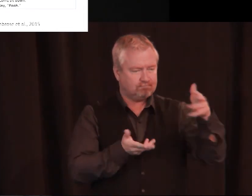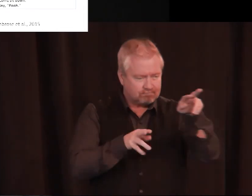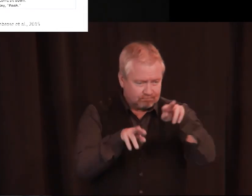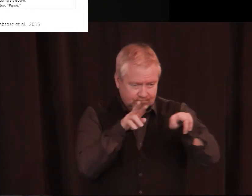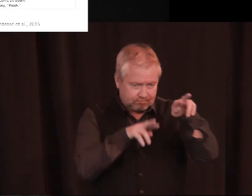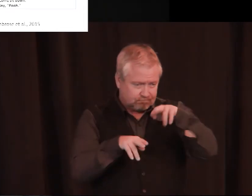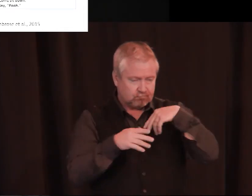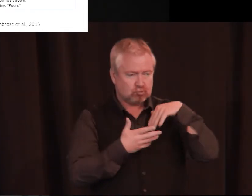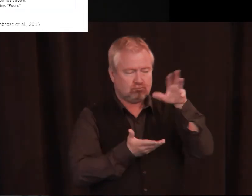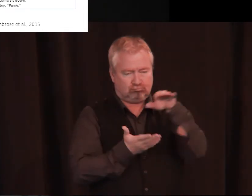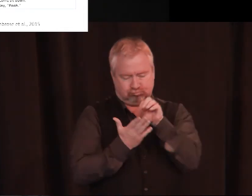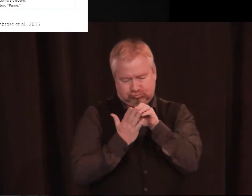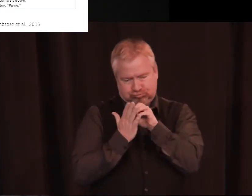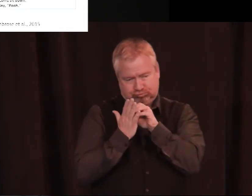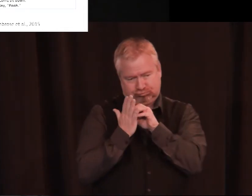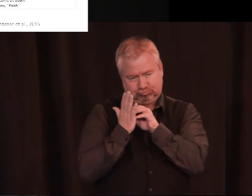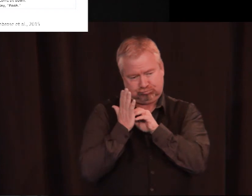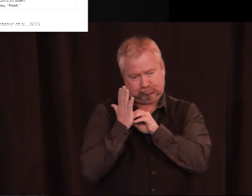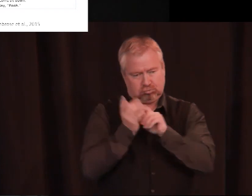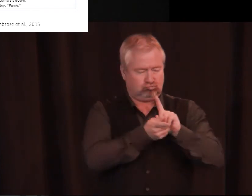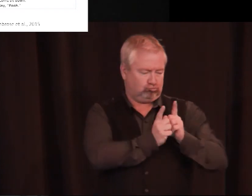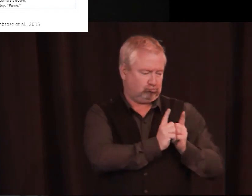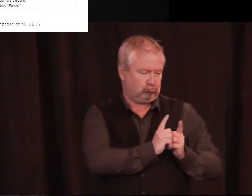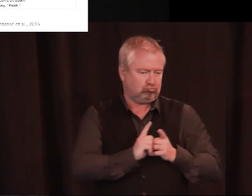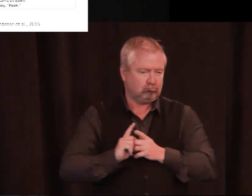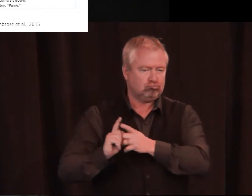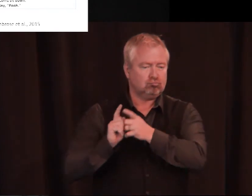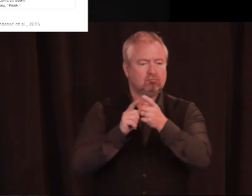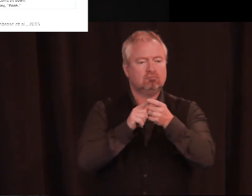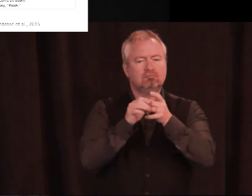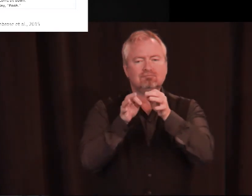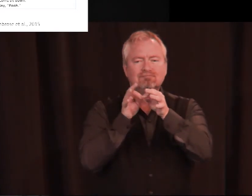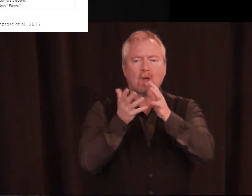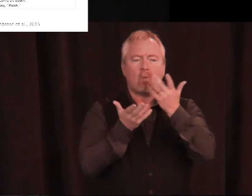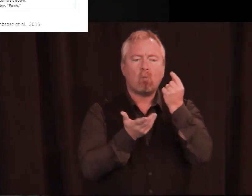we wrote out, typed out what all the parents were saying, and then we coded it by,